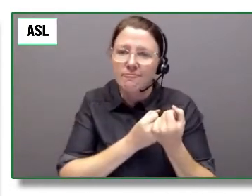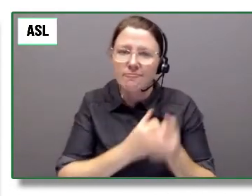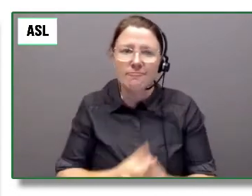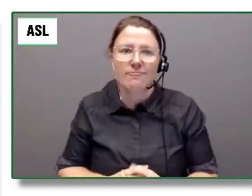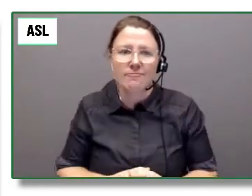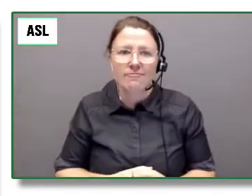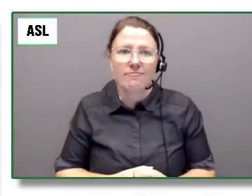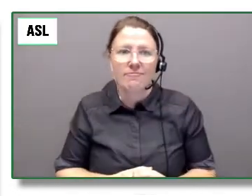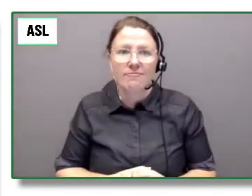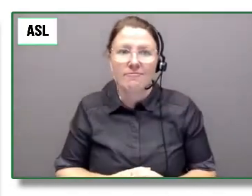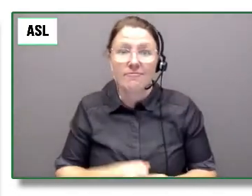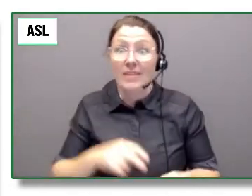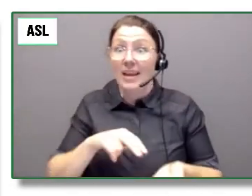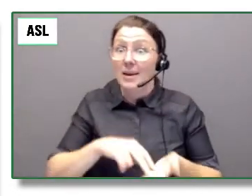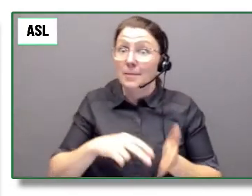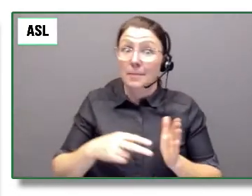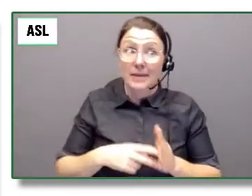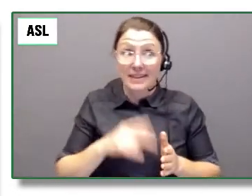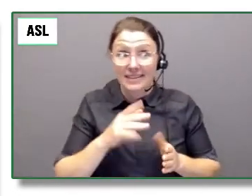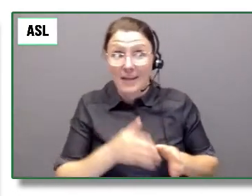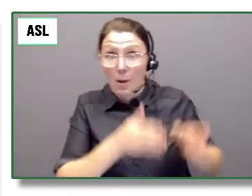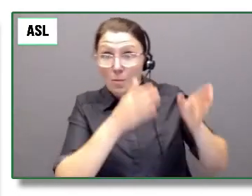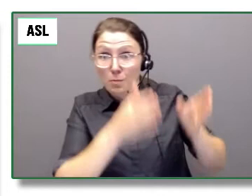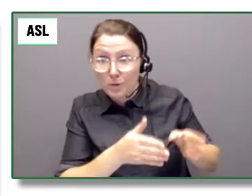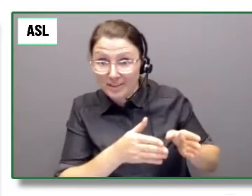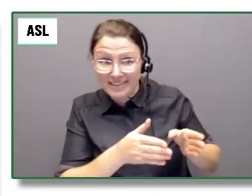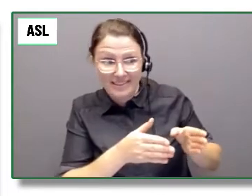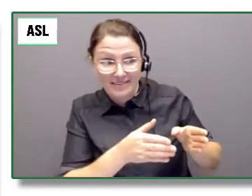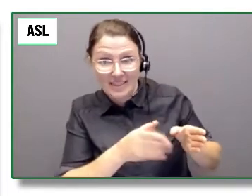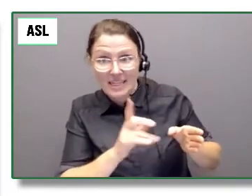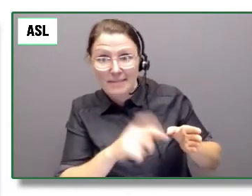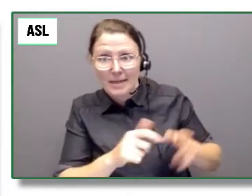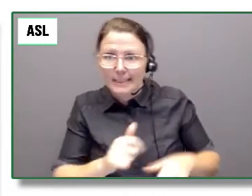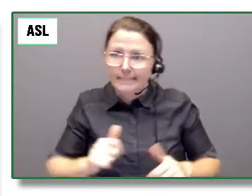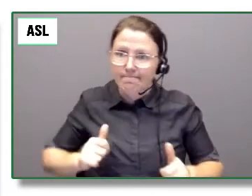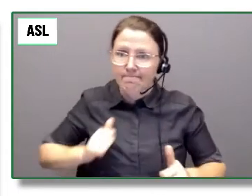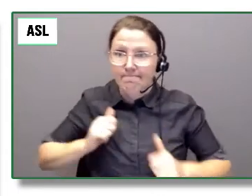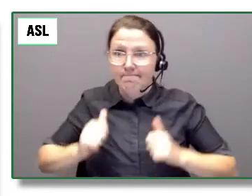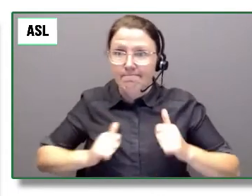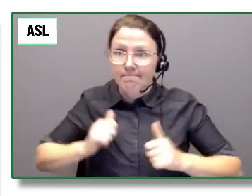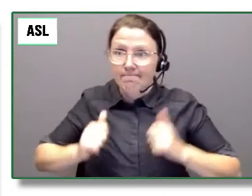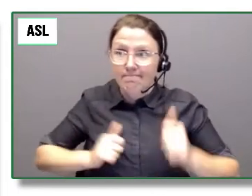out of their comfort zone and say "hey you know I'd like to self-identify as a